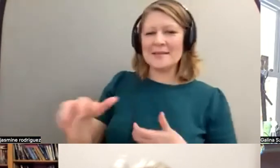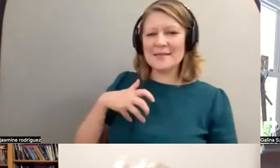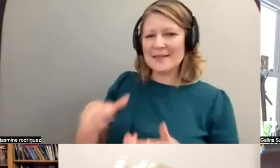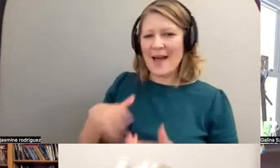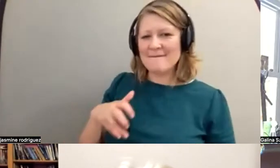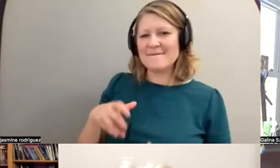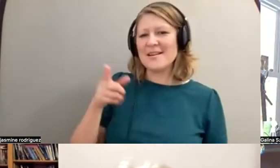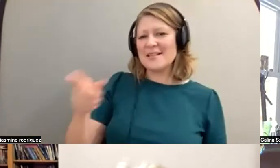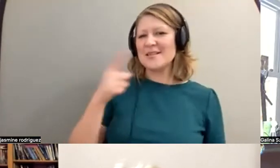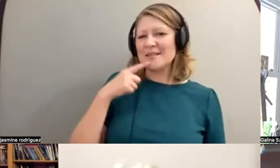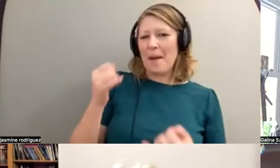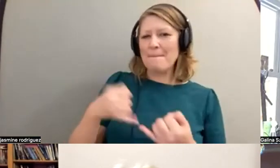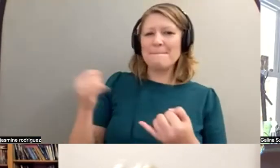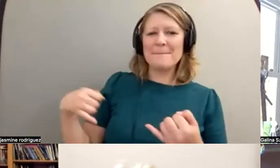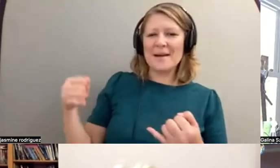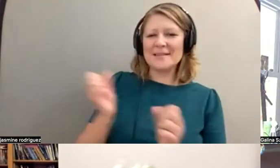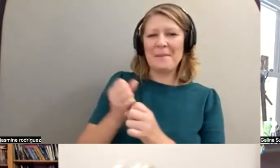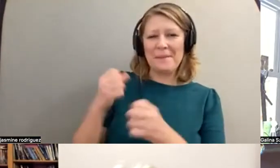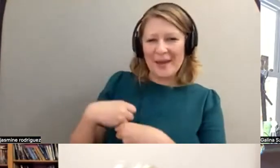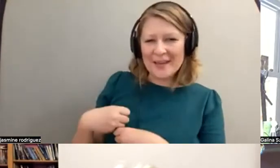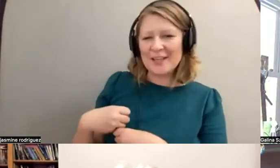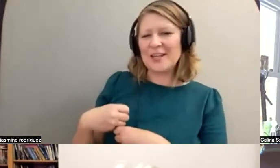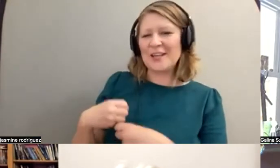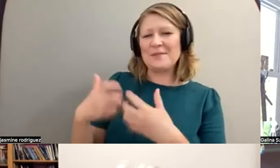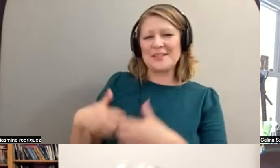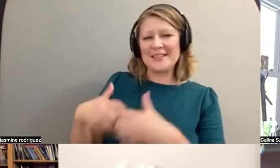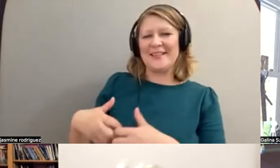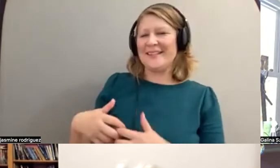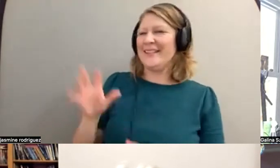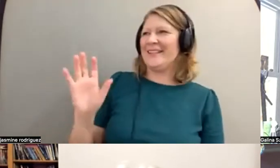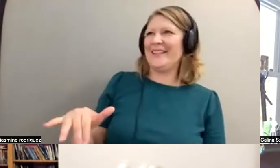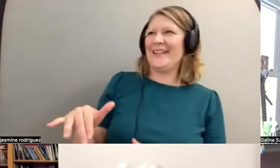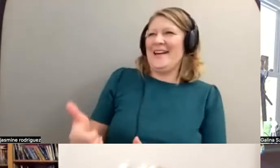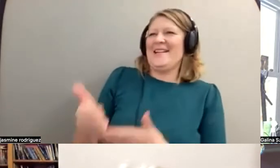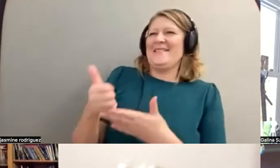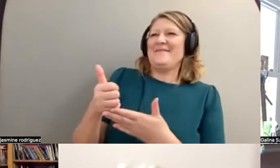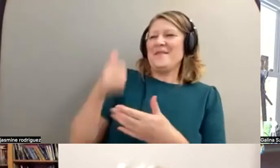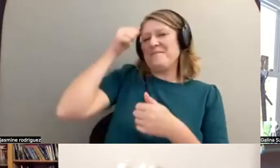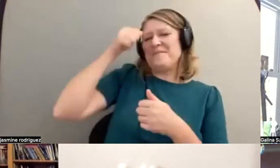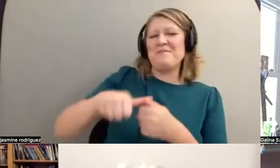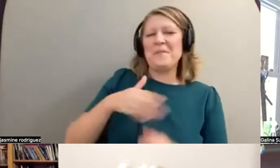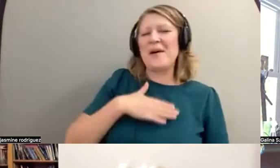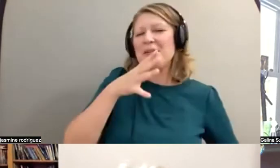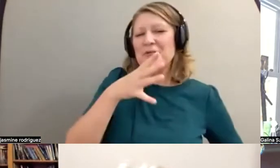it brings forward my grandmother, who made pasta. But that's what my mother said,